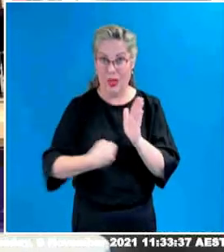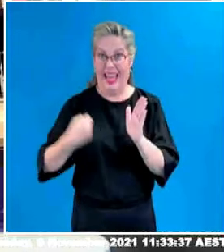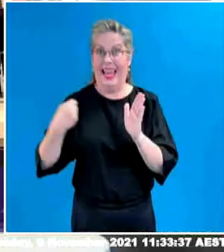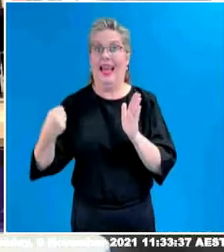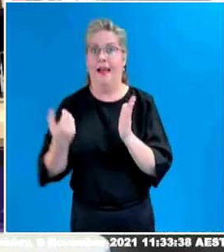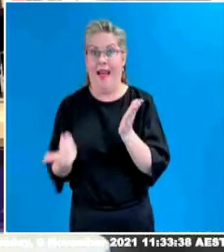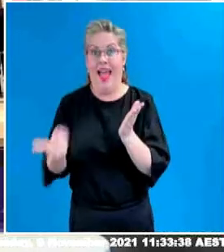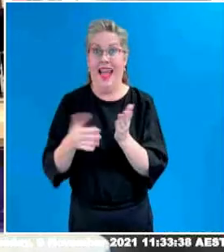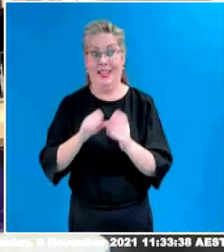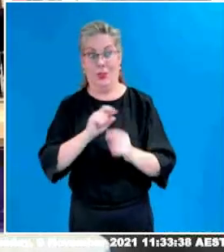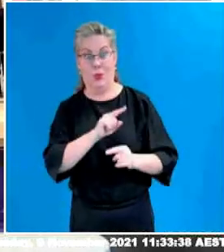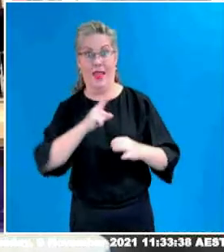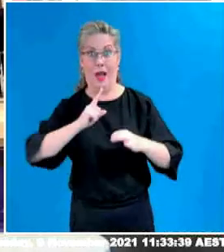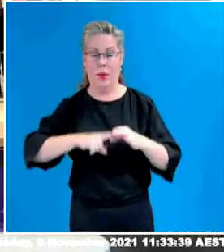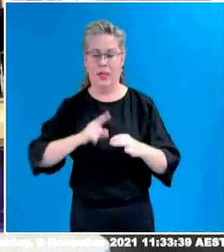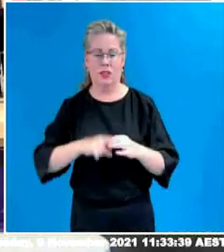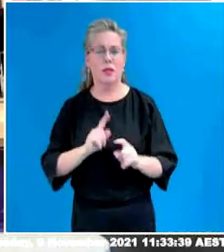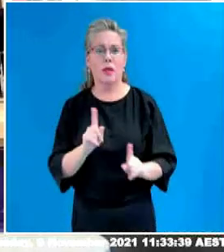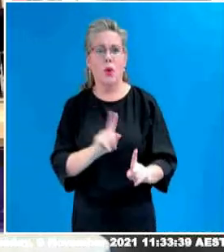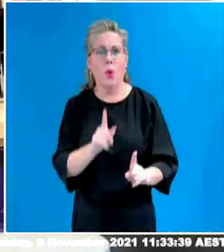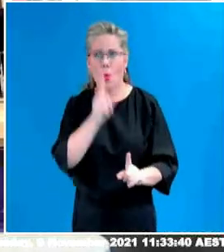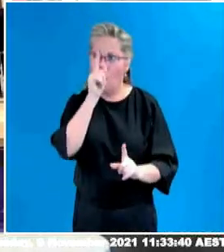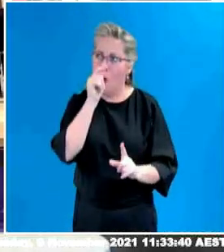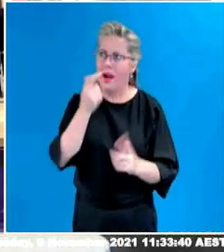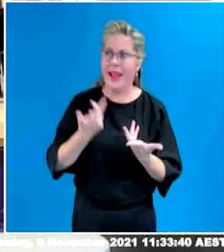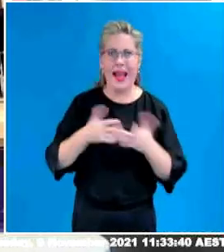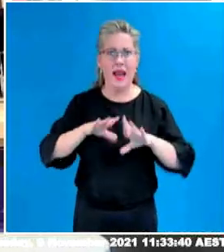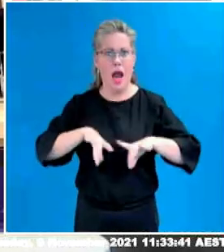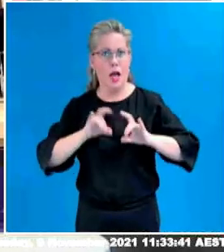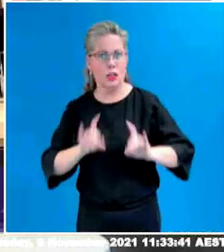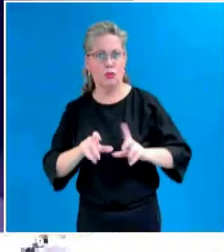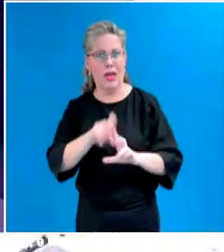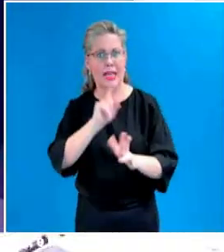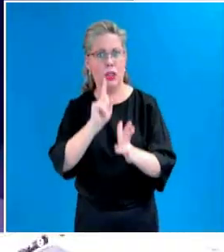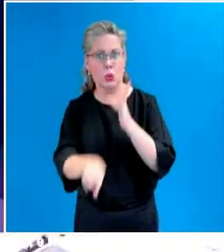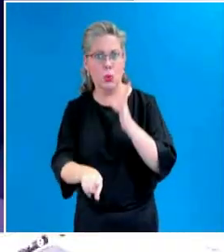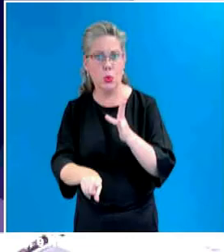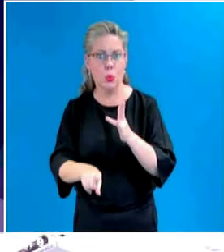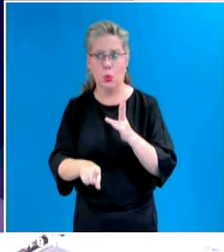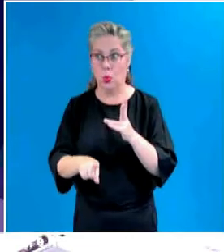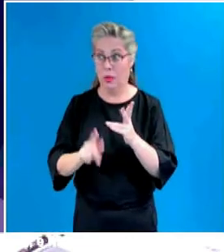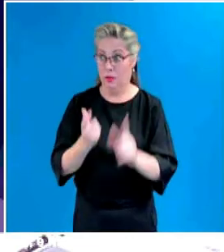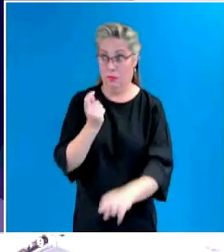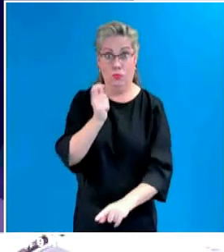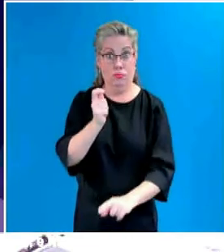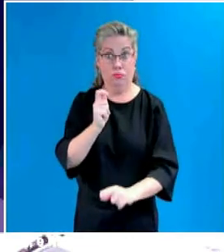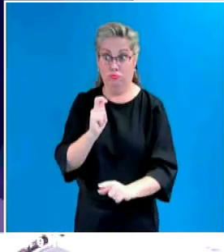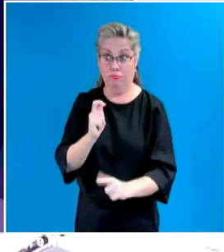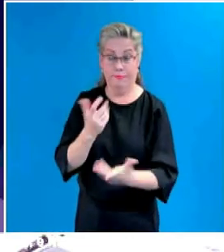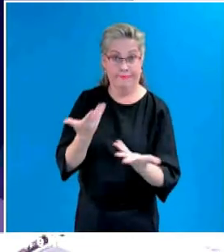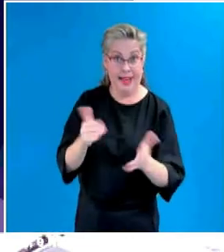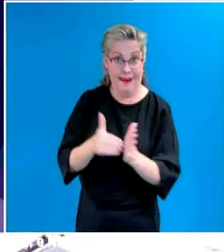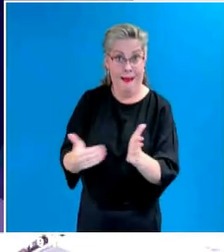What could we practically do in the near future to make sure the